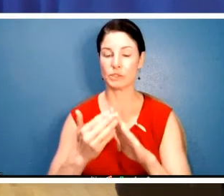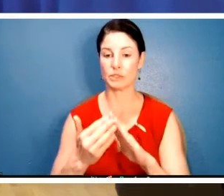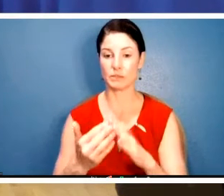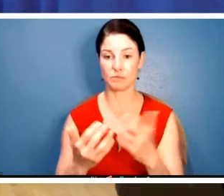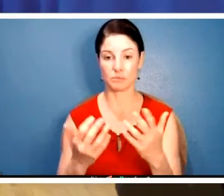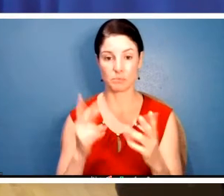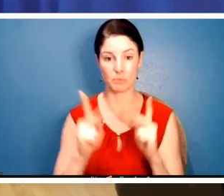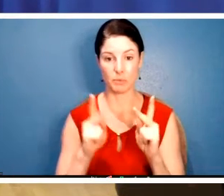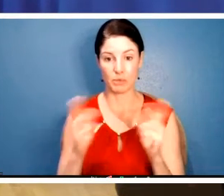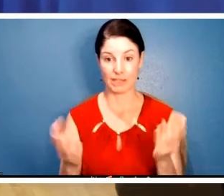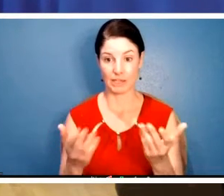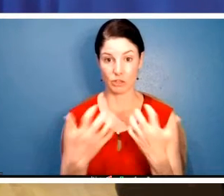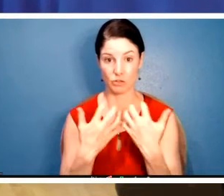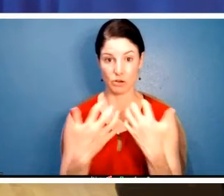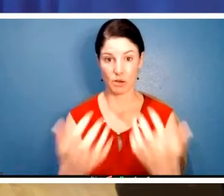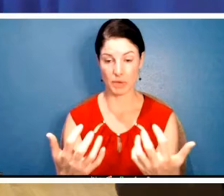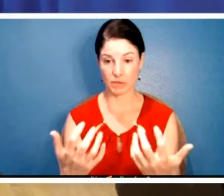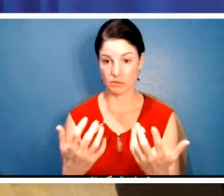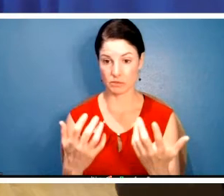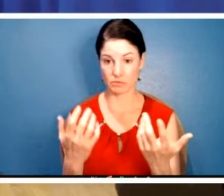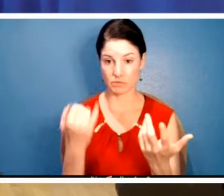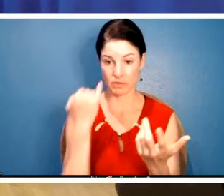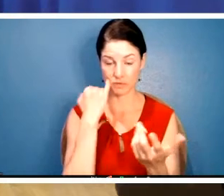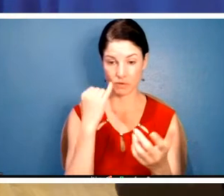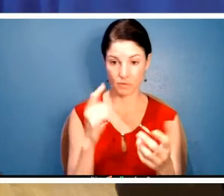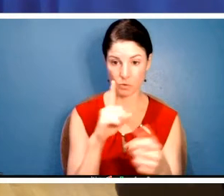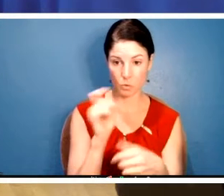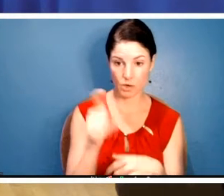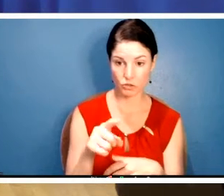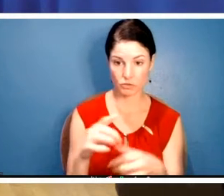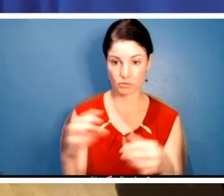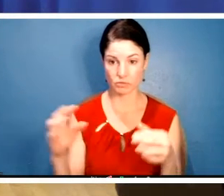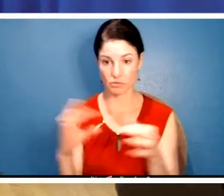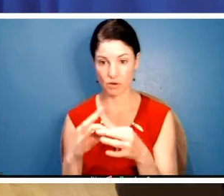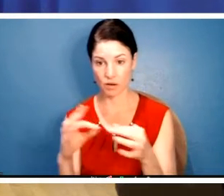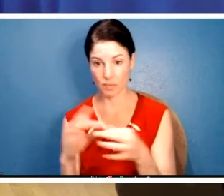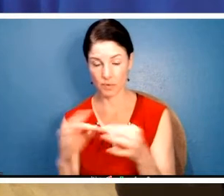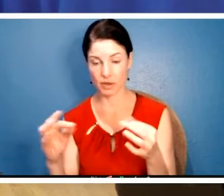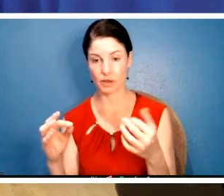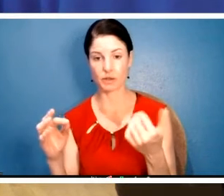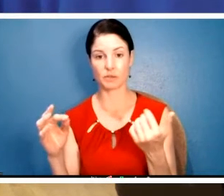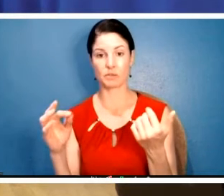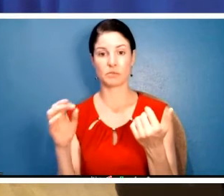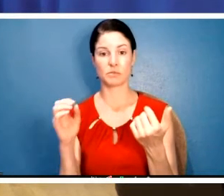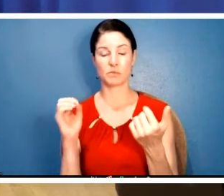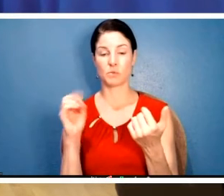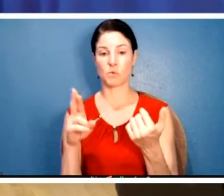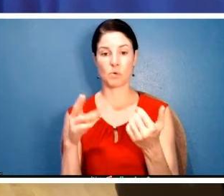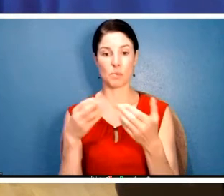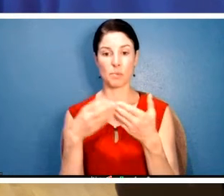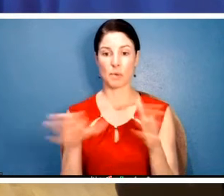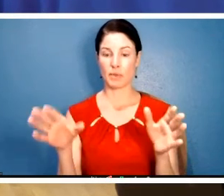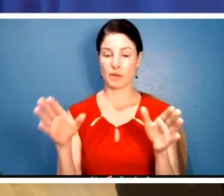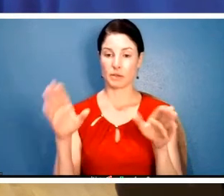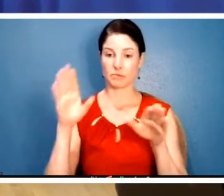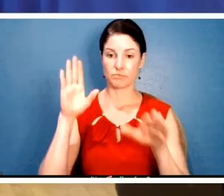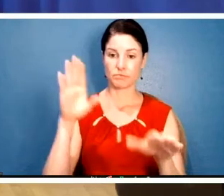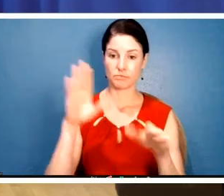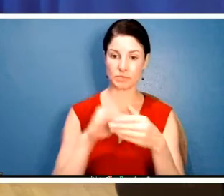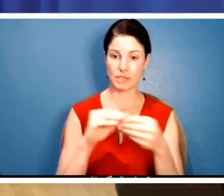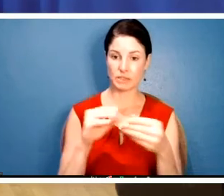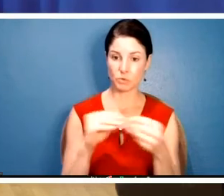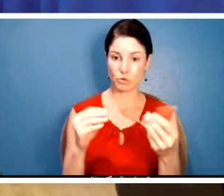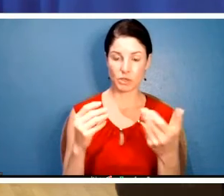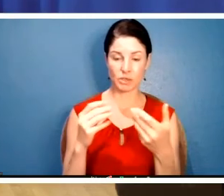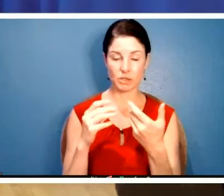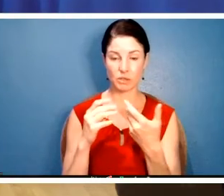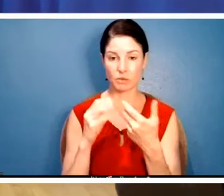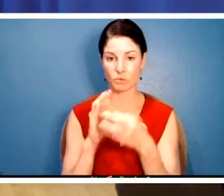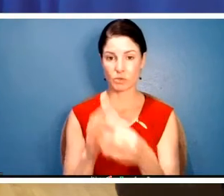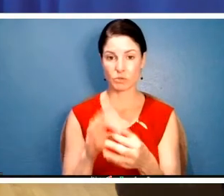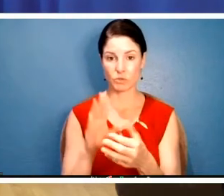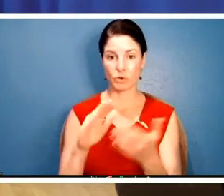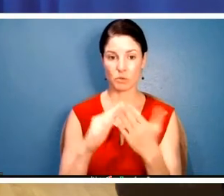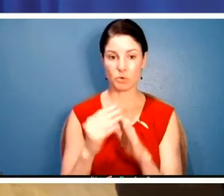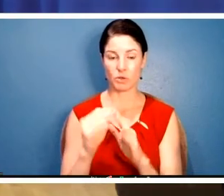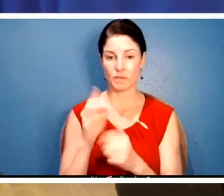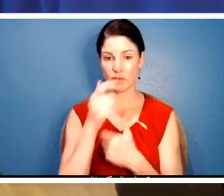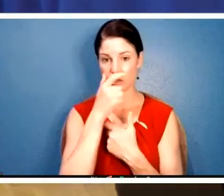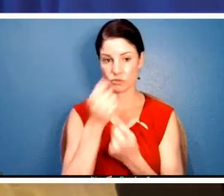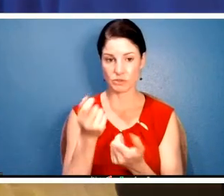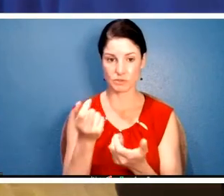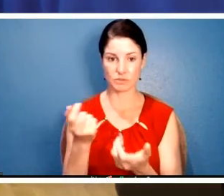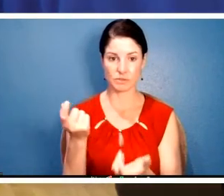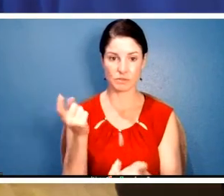Comments first, if anyone does have either a question or comment or if you even wanted to give public testimony regarding your community of interest, I welcome you to come up to the microphone if you're comfortable.